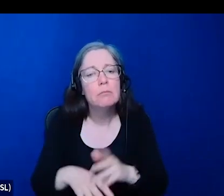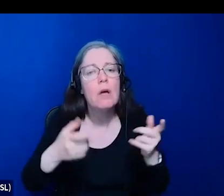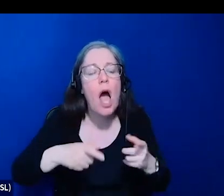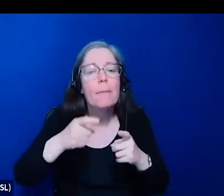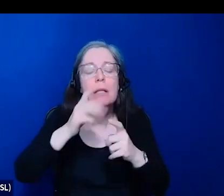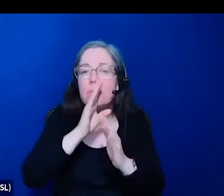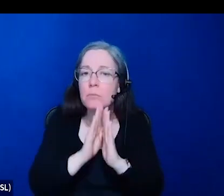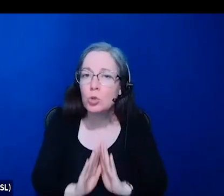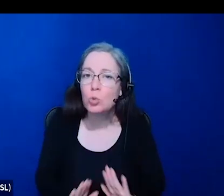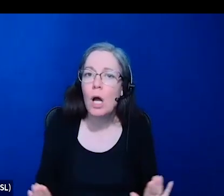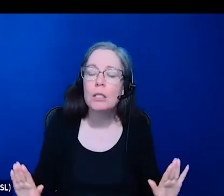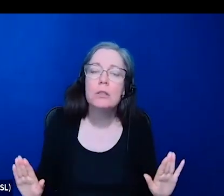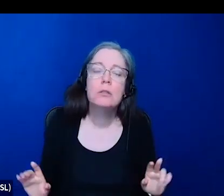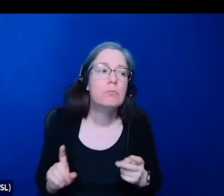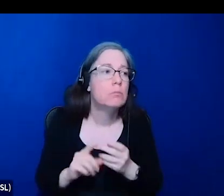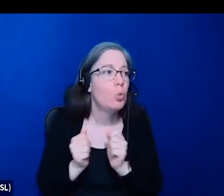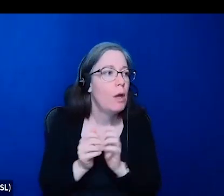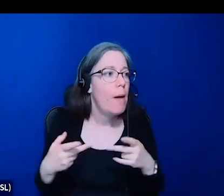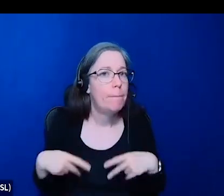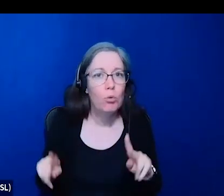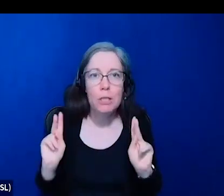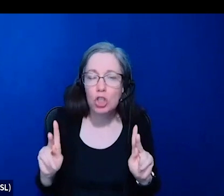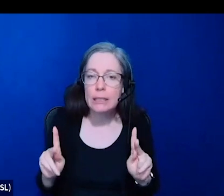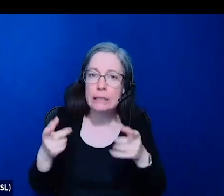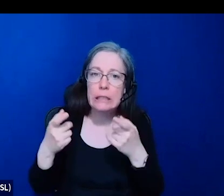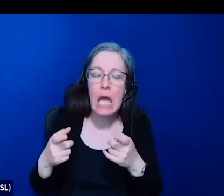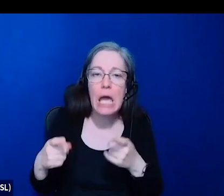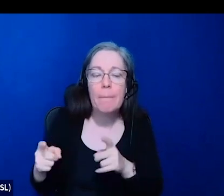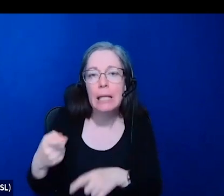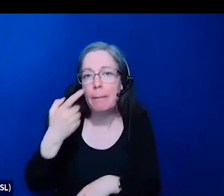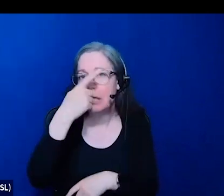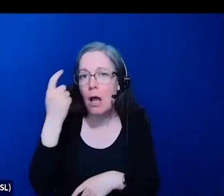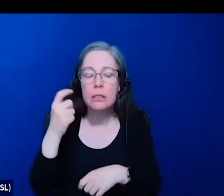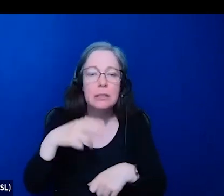it's happening without permission, it's happening because it's such a natural process.